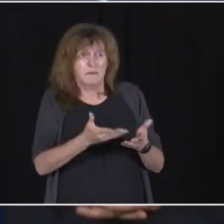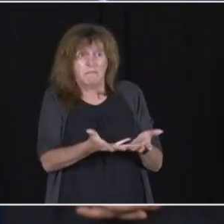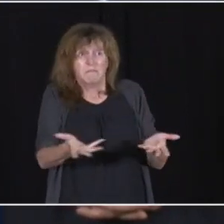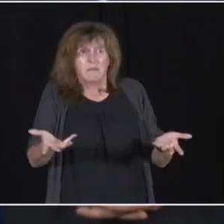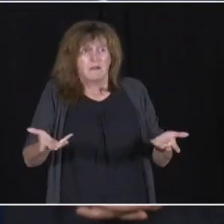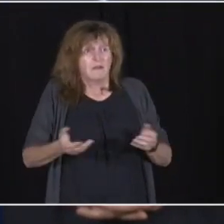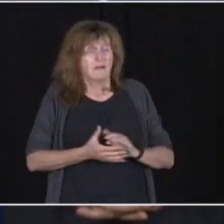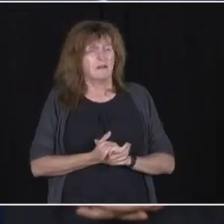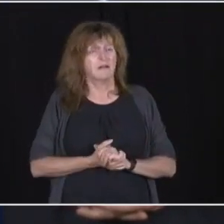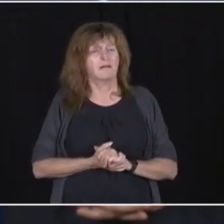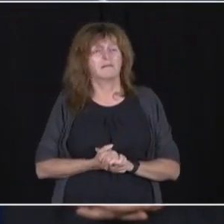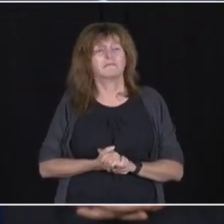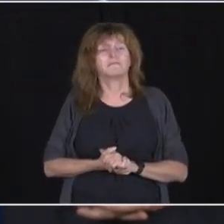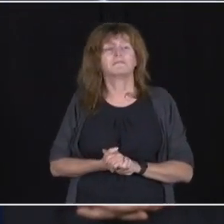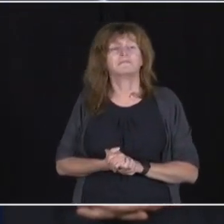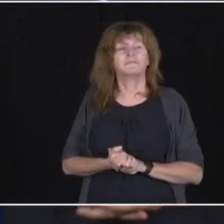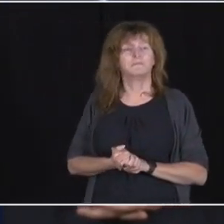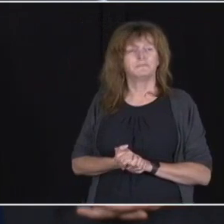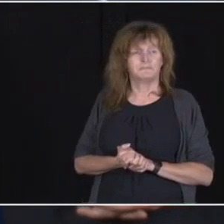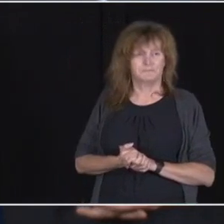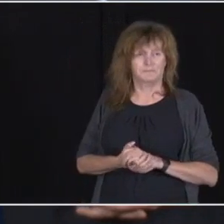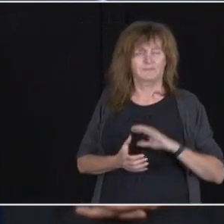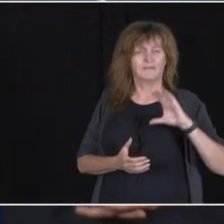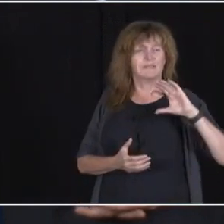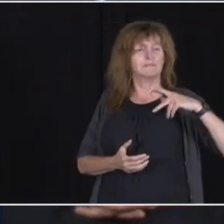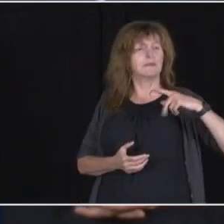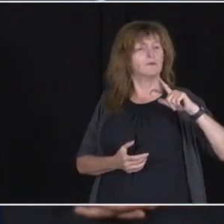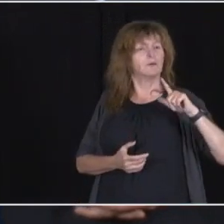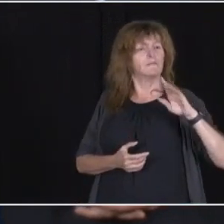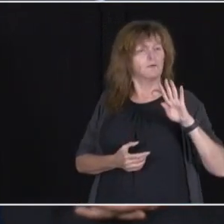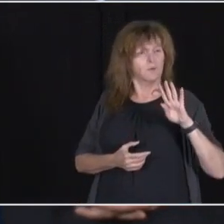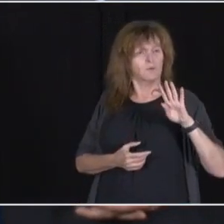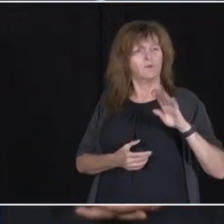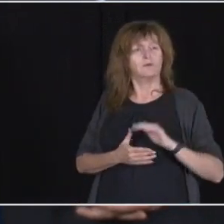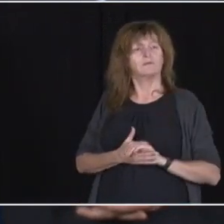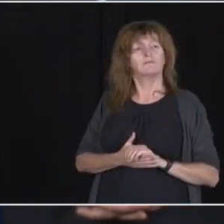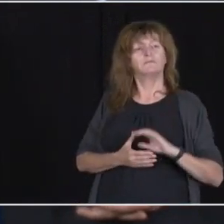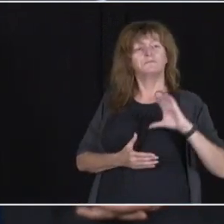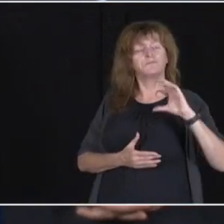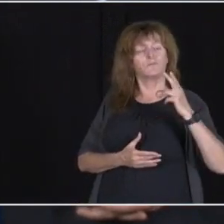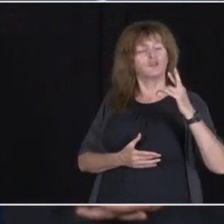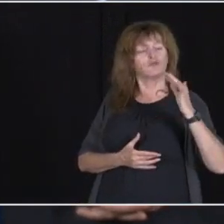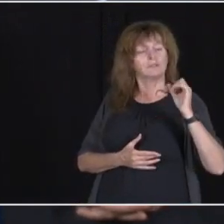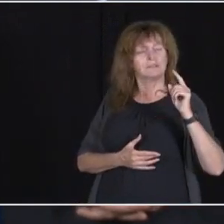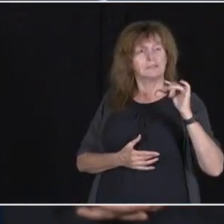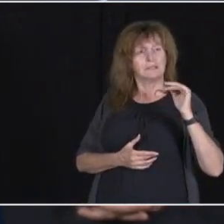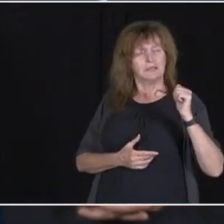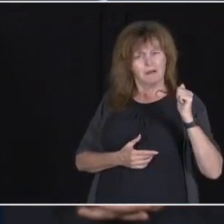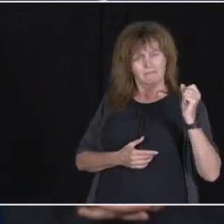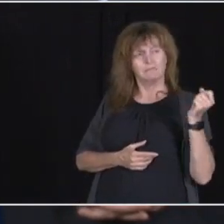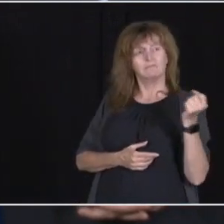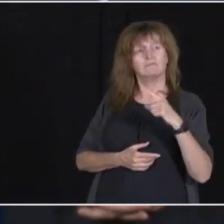phenomenal job and I truly, truly believe that. Next question. Your next question comes from Christina with CP 24.